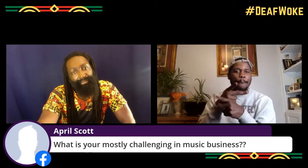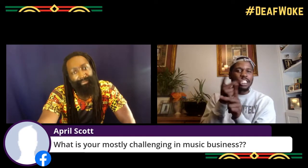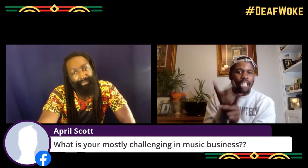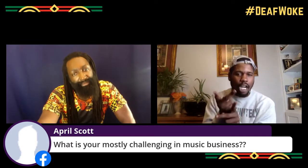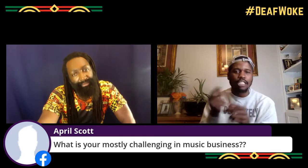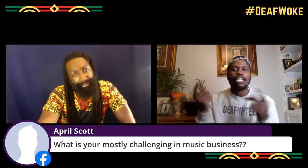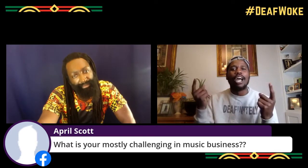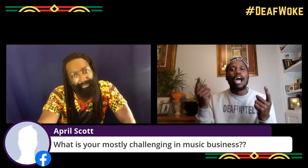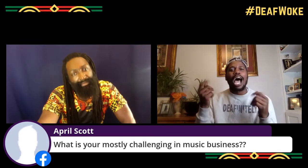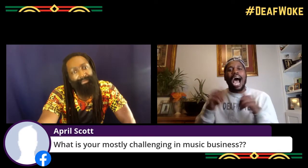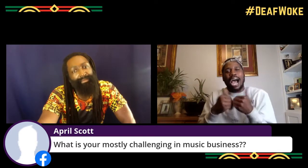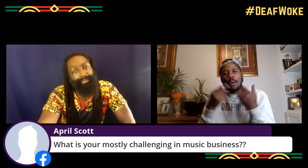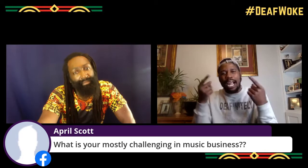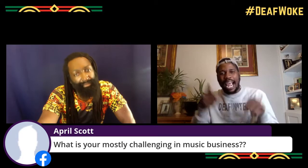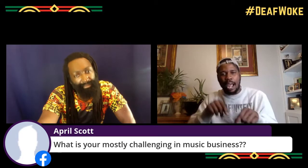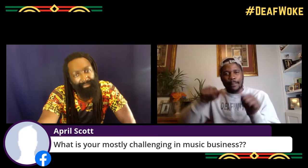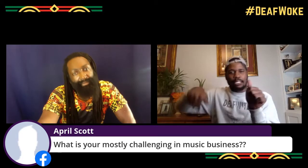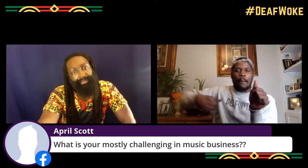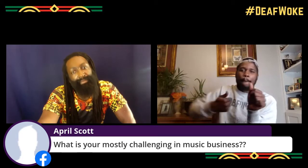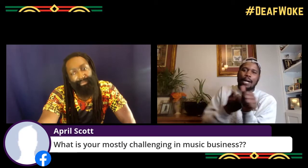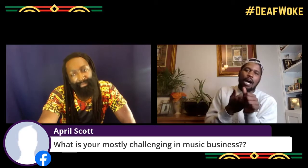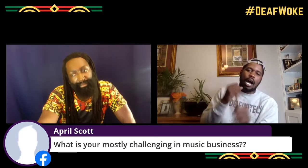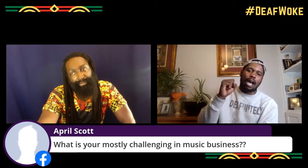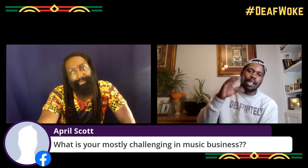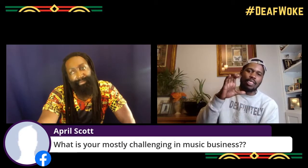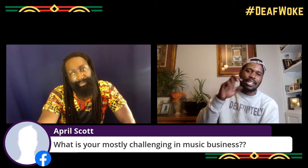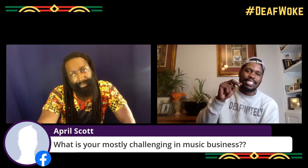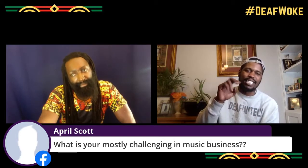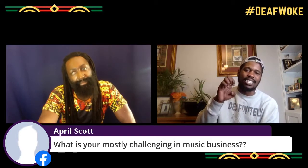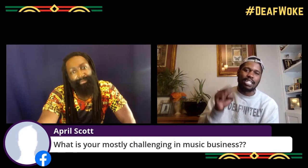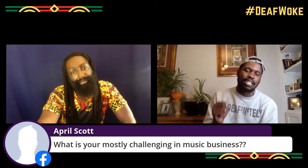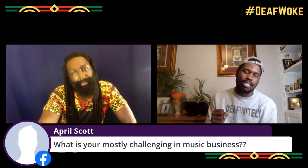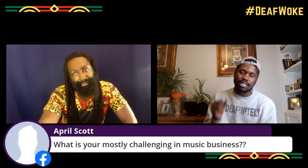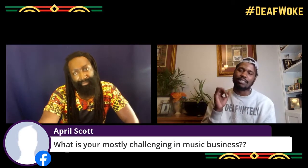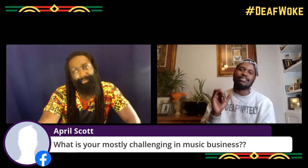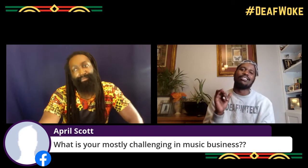I learned a lot about production and how, and behind the scenes.